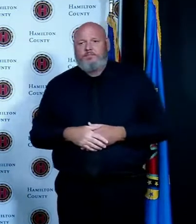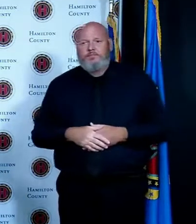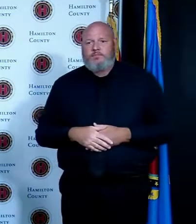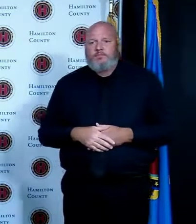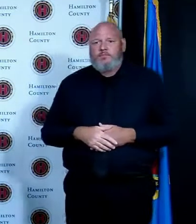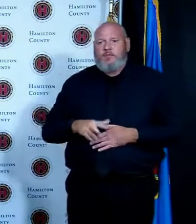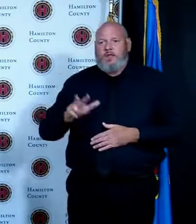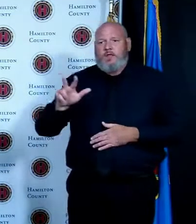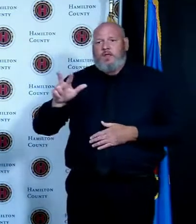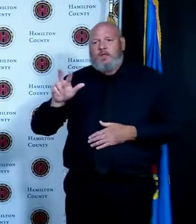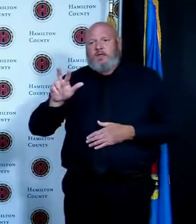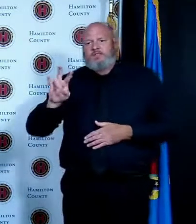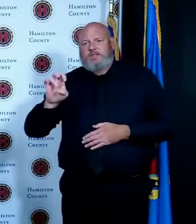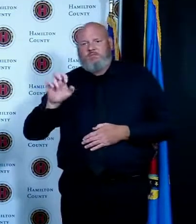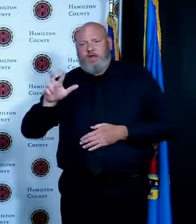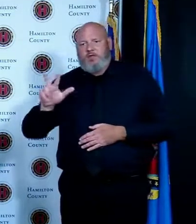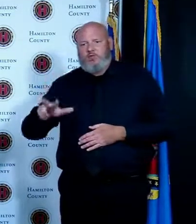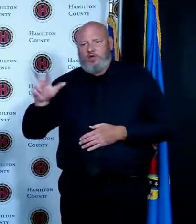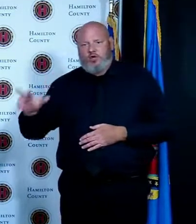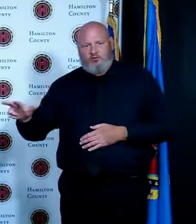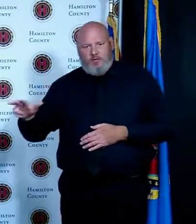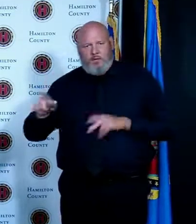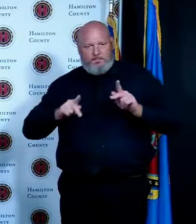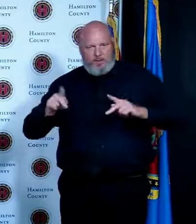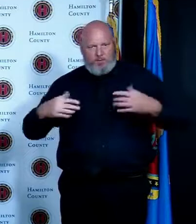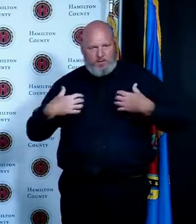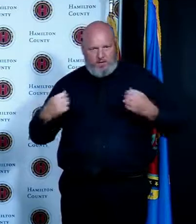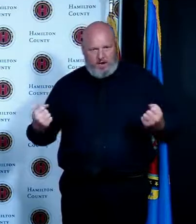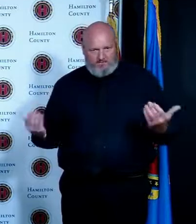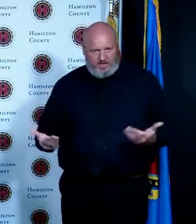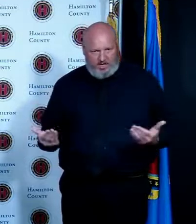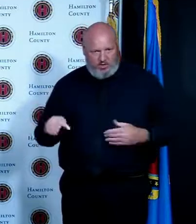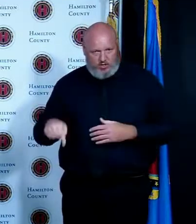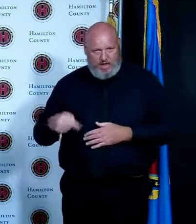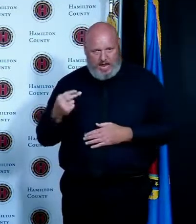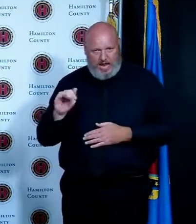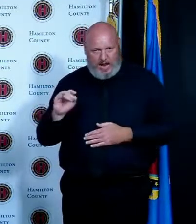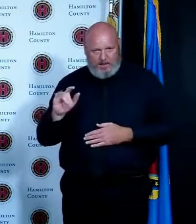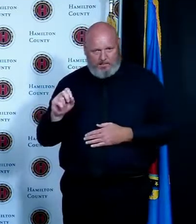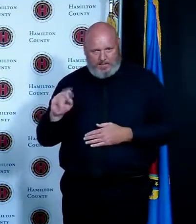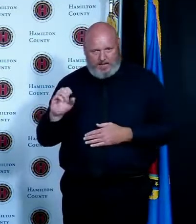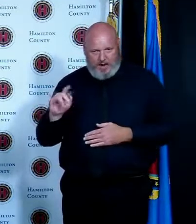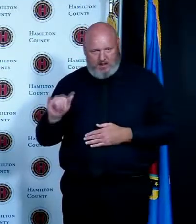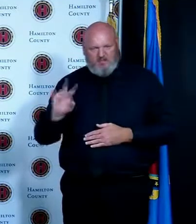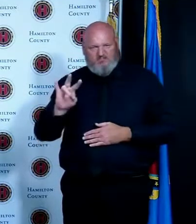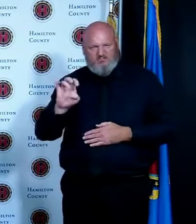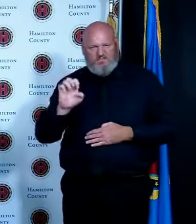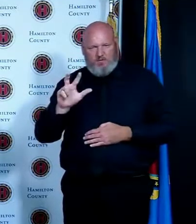and the number of cases deaths intensive care unit hospitalizations as